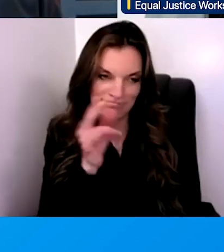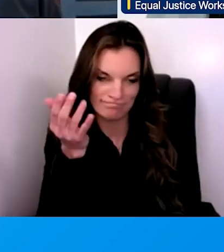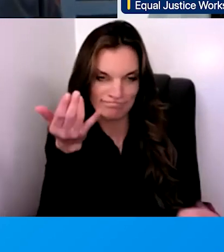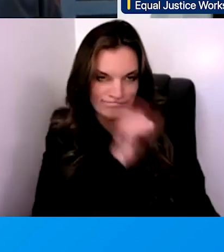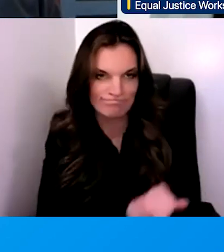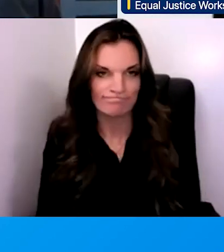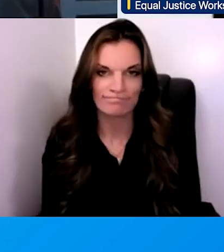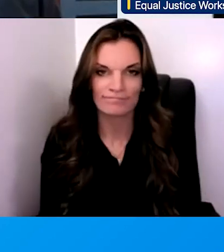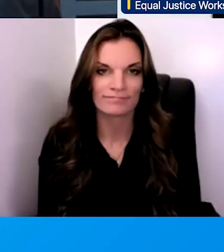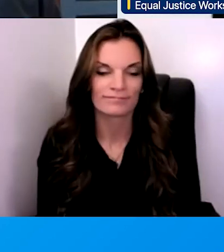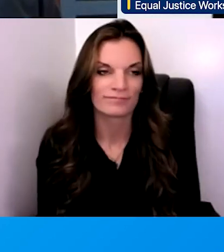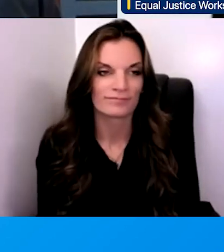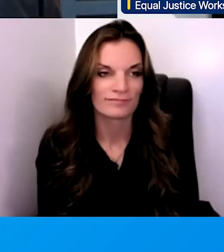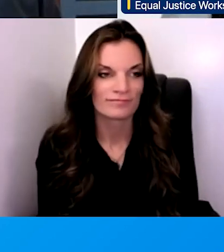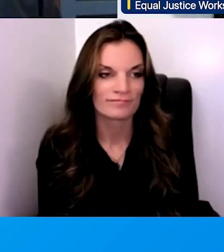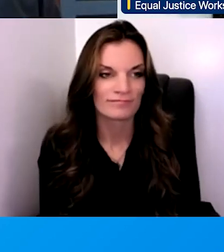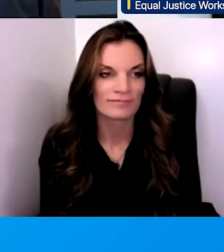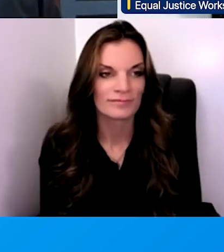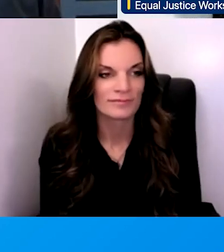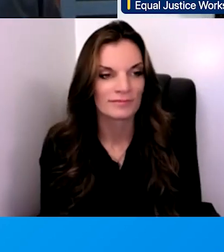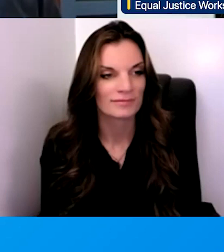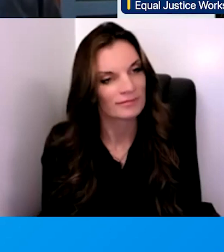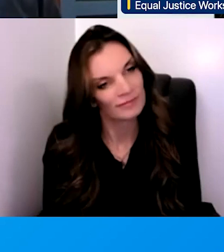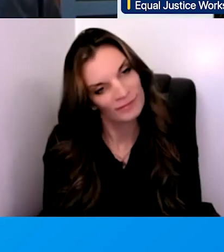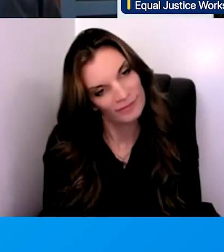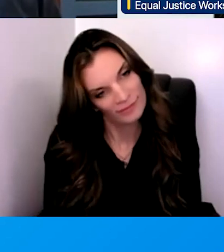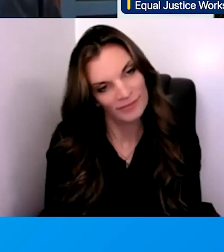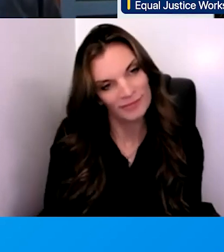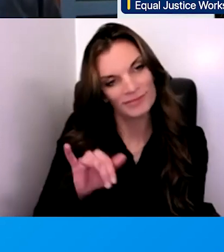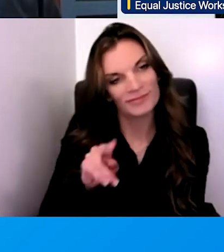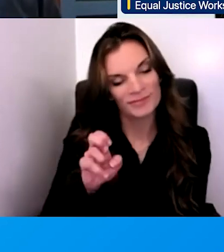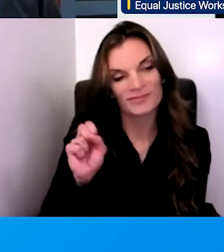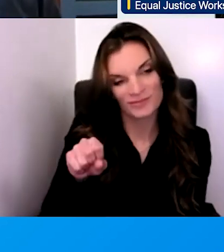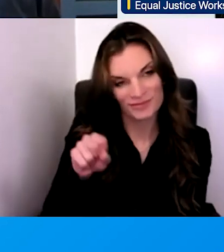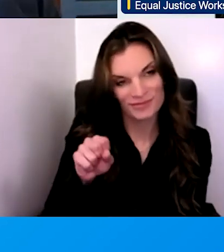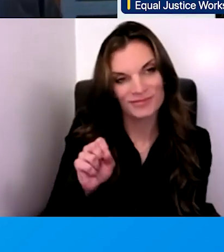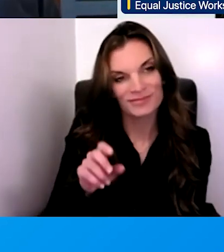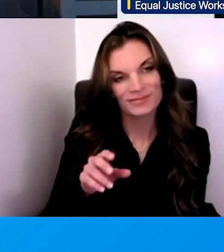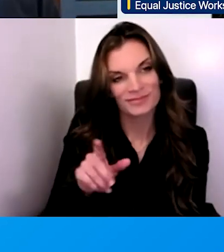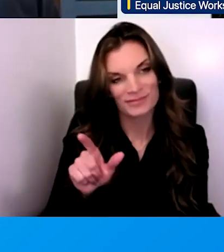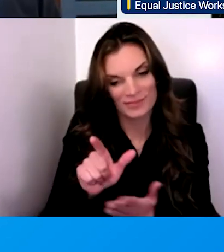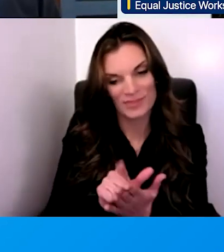JUNE ISAACSON KAILES: About legal remedies are